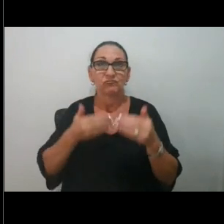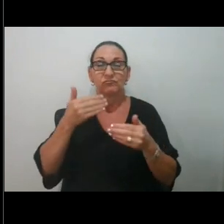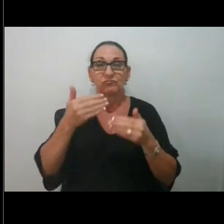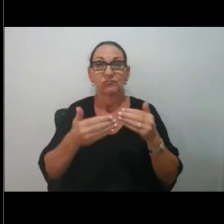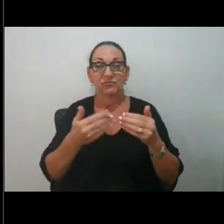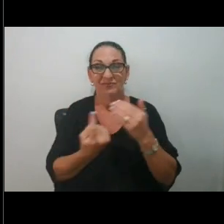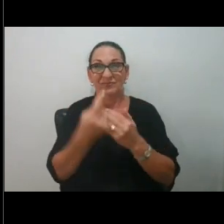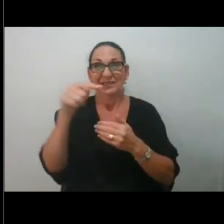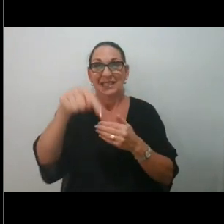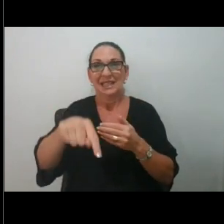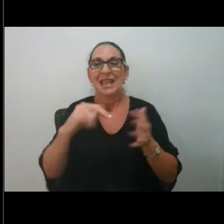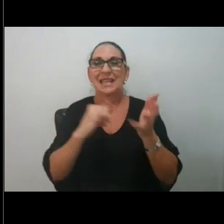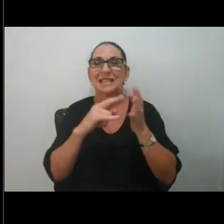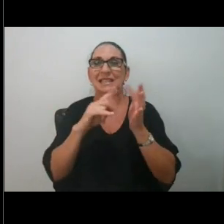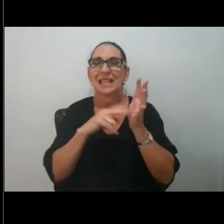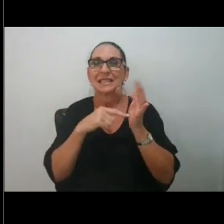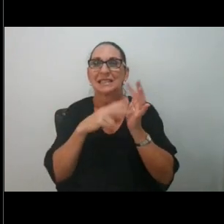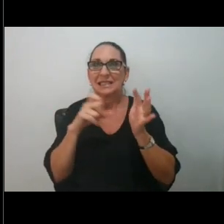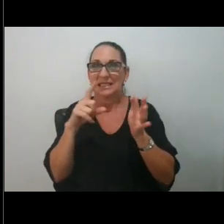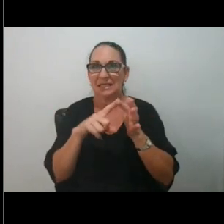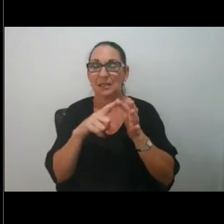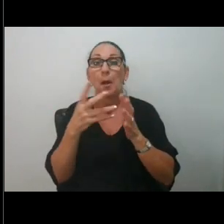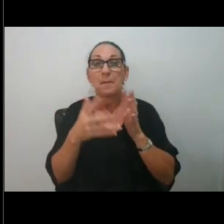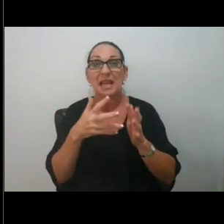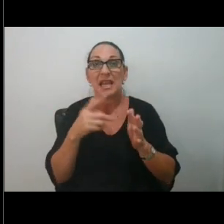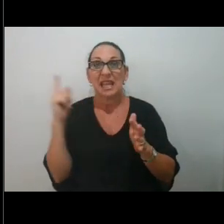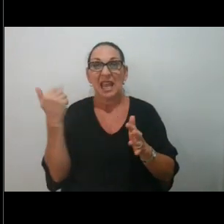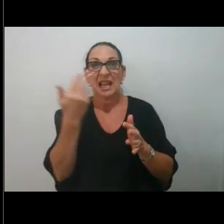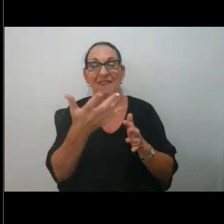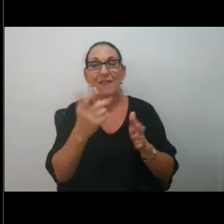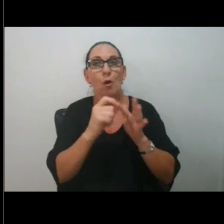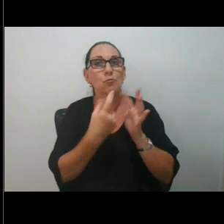they're placed on either probation or parole there can be some handover to Department of